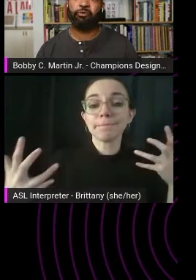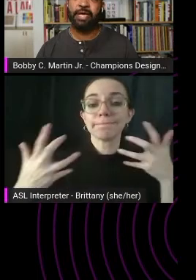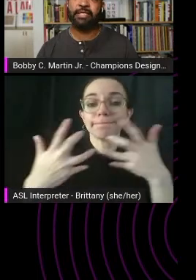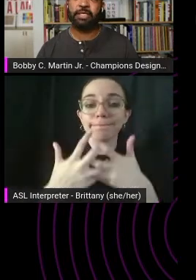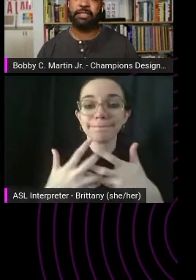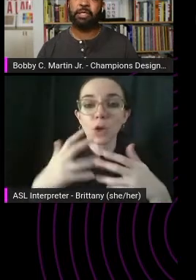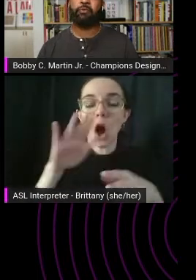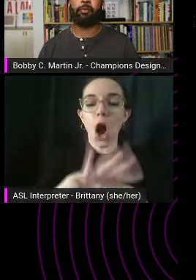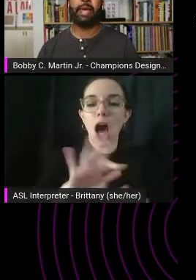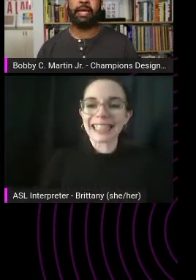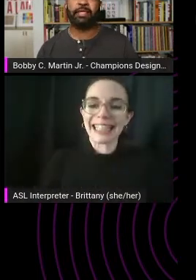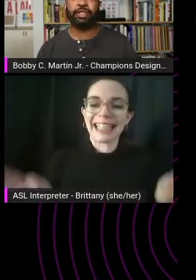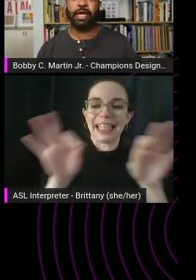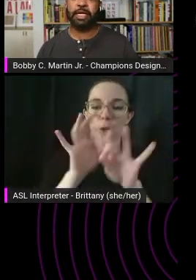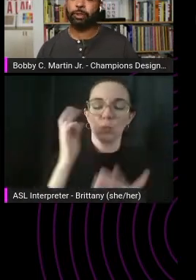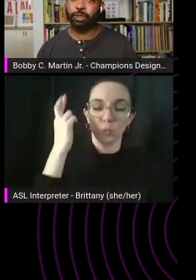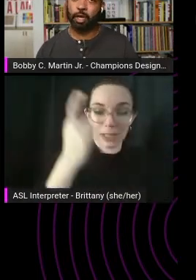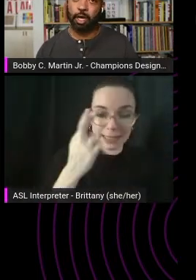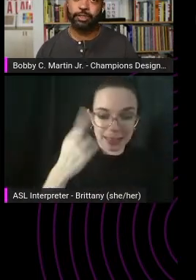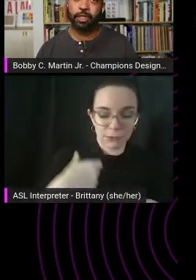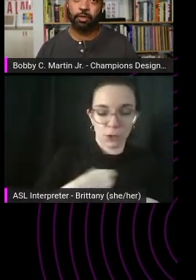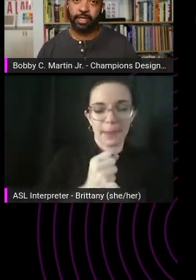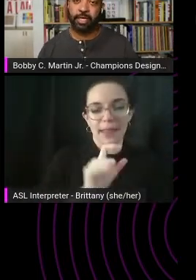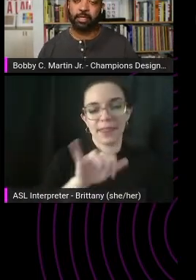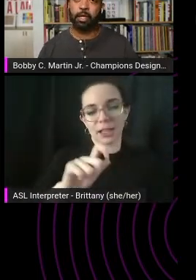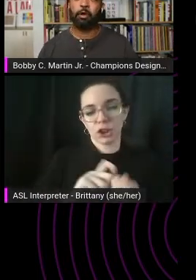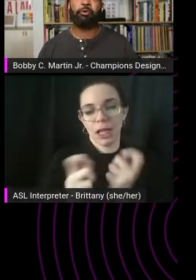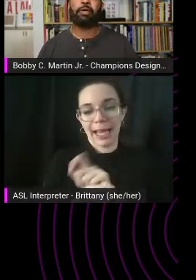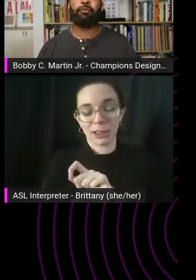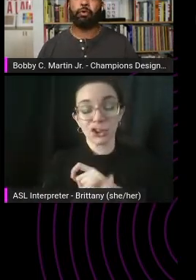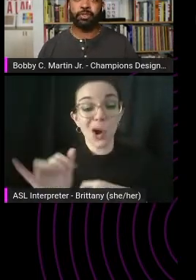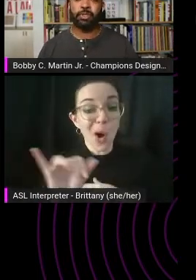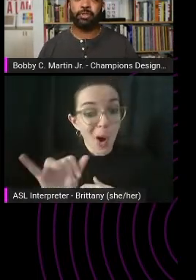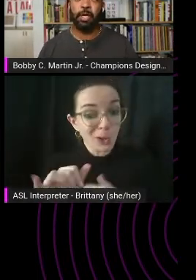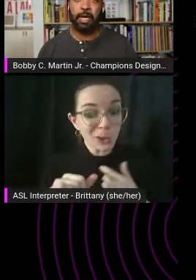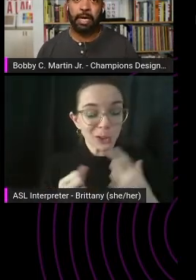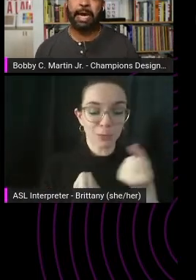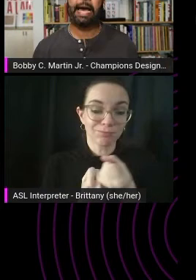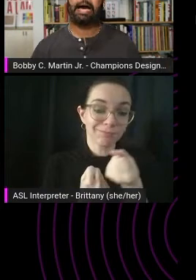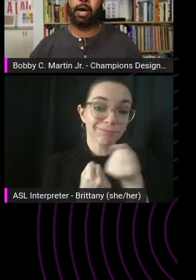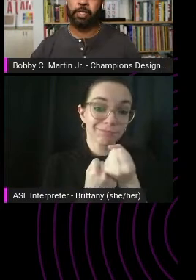reasons for making this change, which also then reinforces how